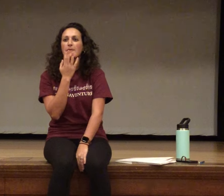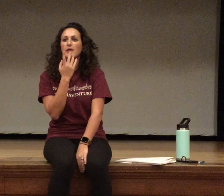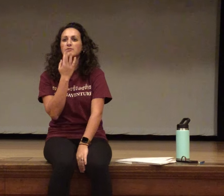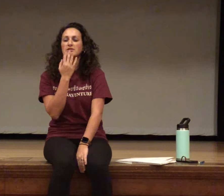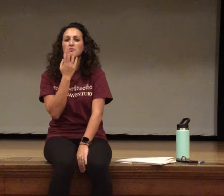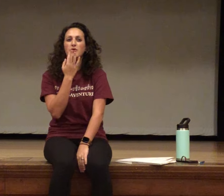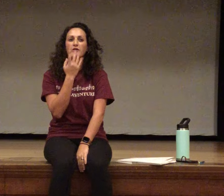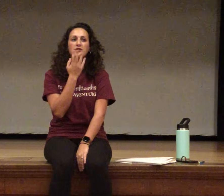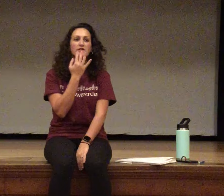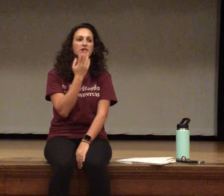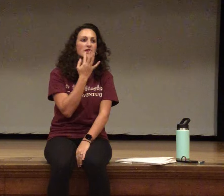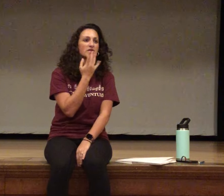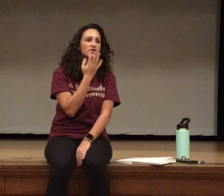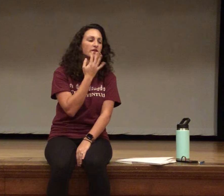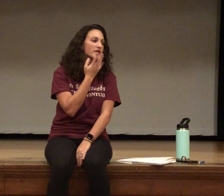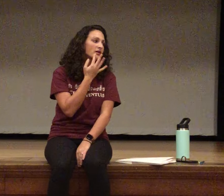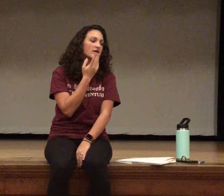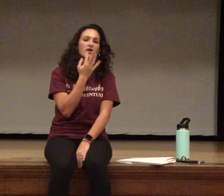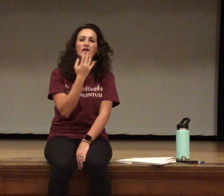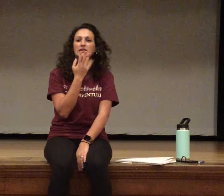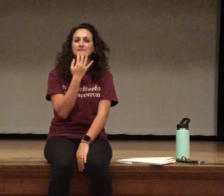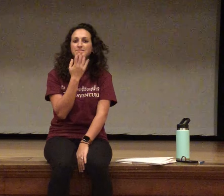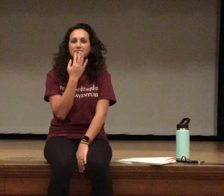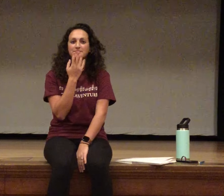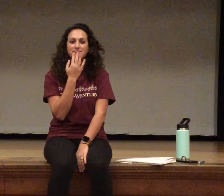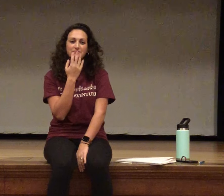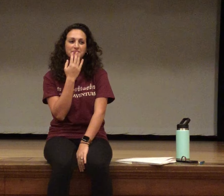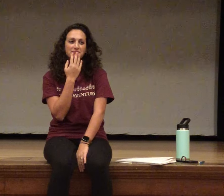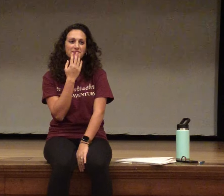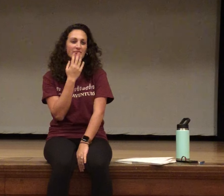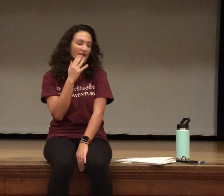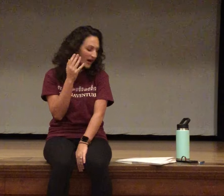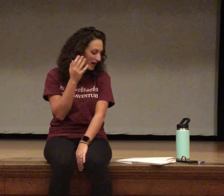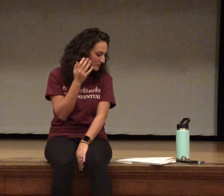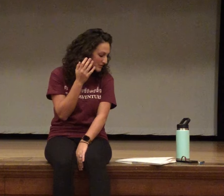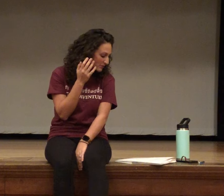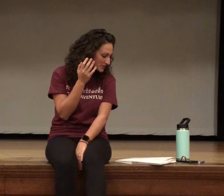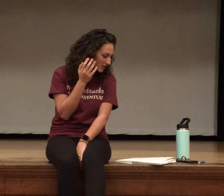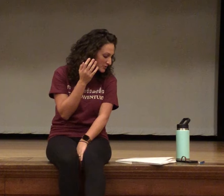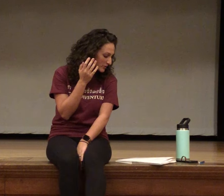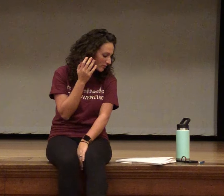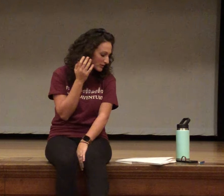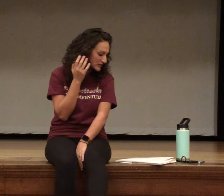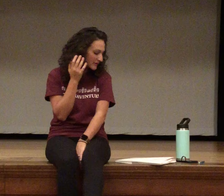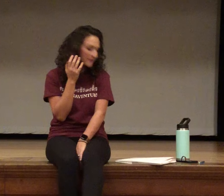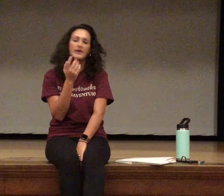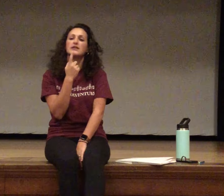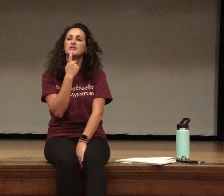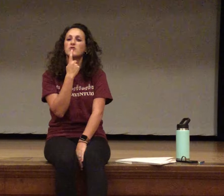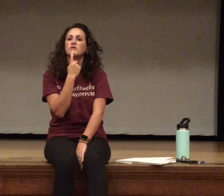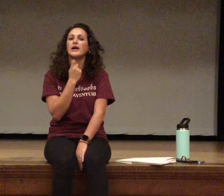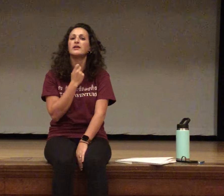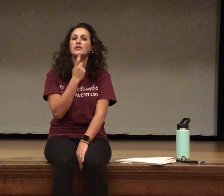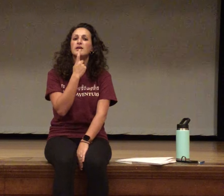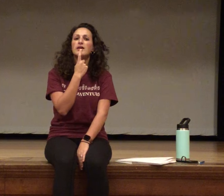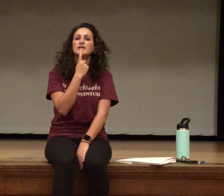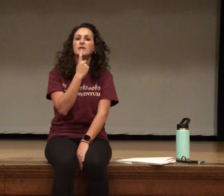yep just moving those fingers on your chin color so we'll start with the ones on the face so red is